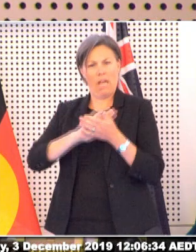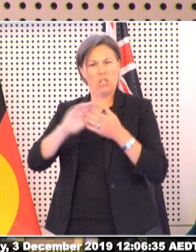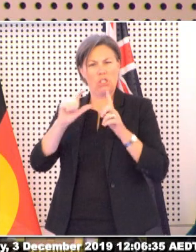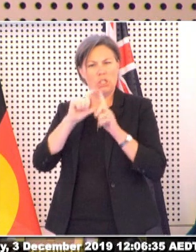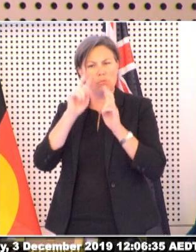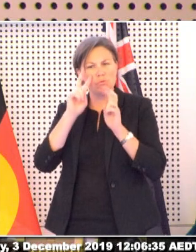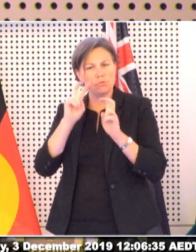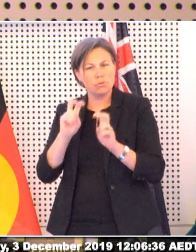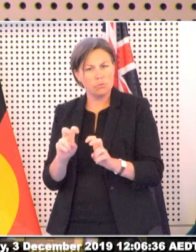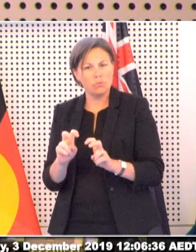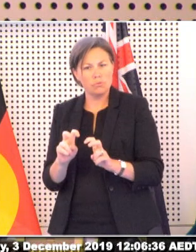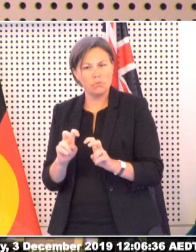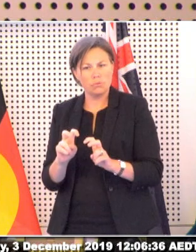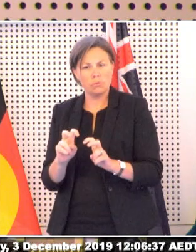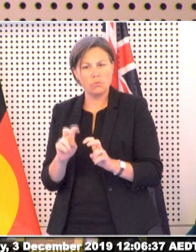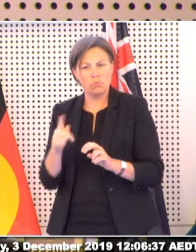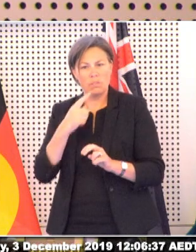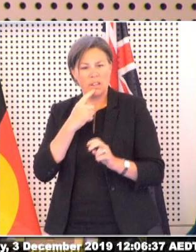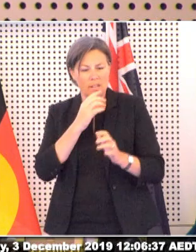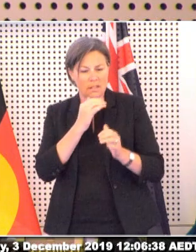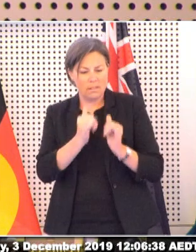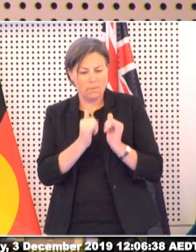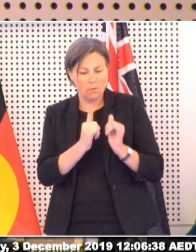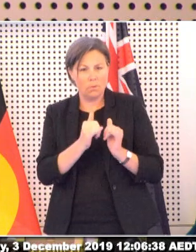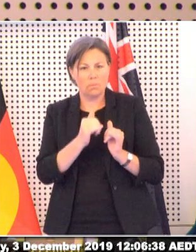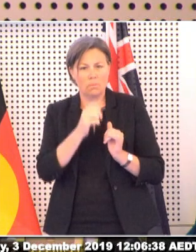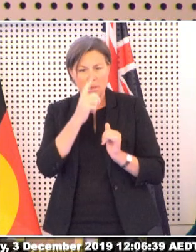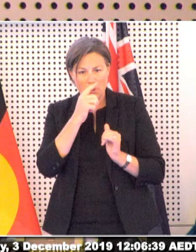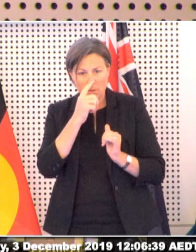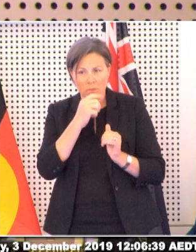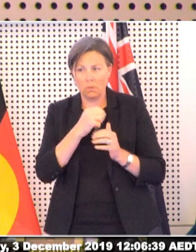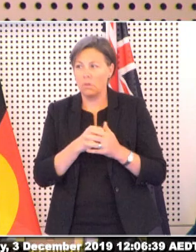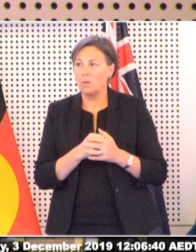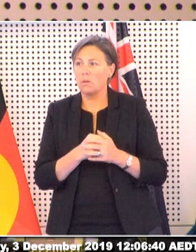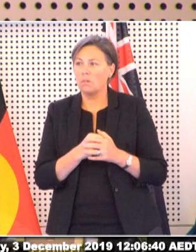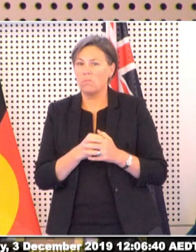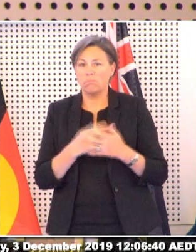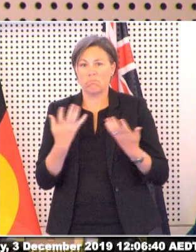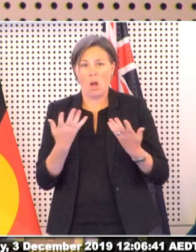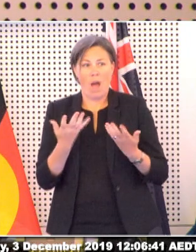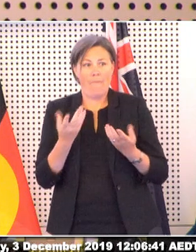The nine people you mentioned, were they all in one institution or were they scattered? No. What sort of institutions - - - PROF ROBINSON: No.